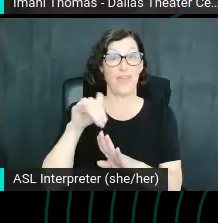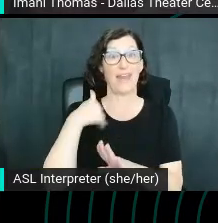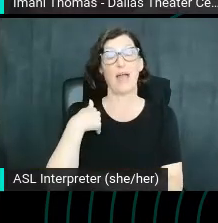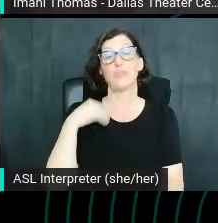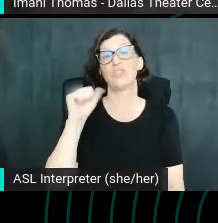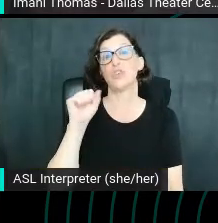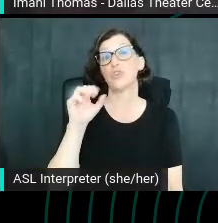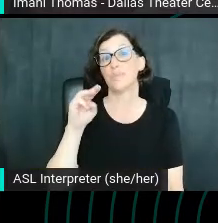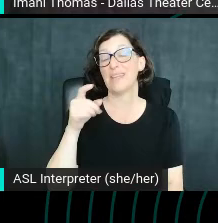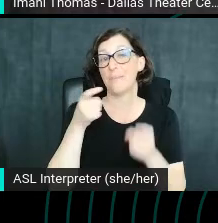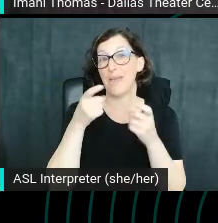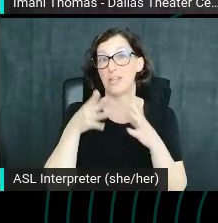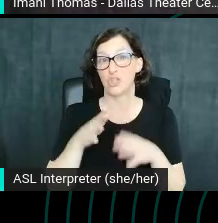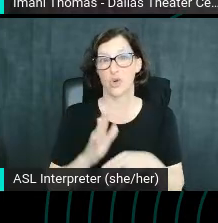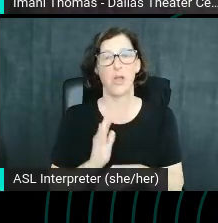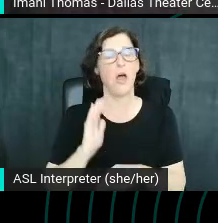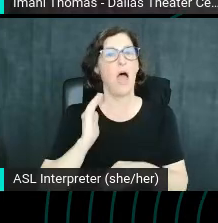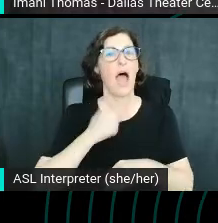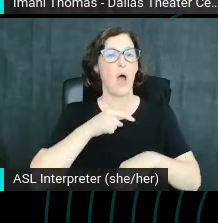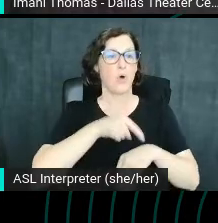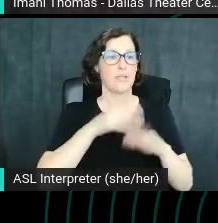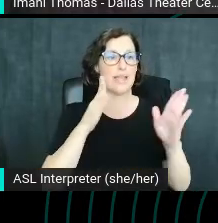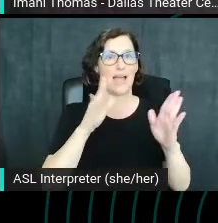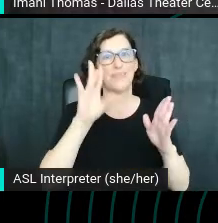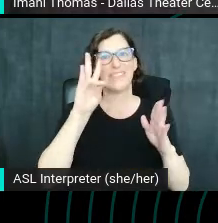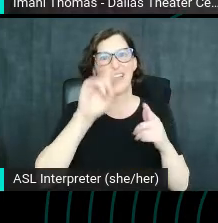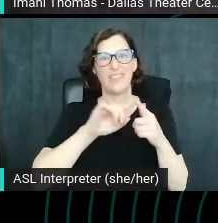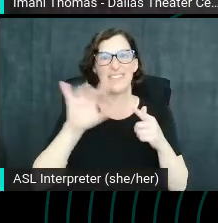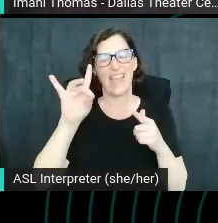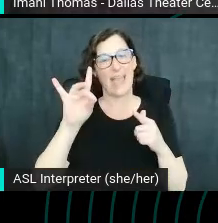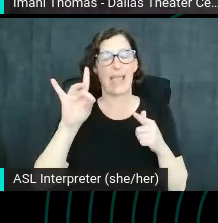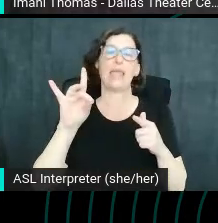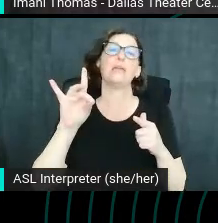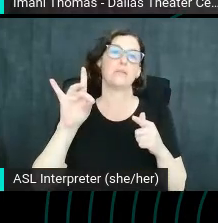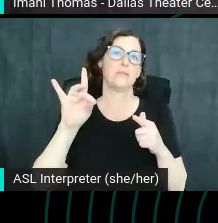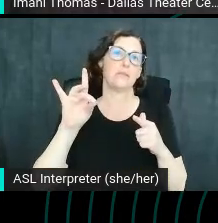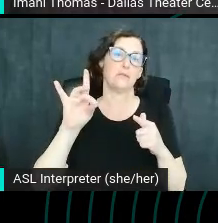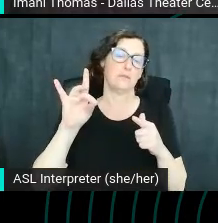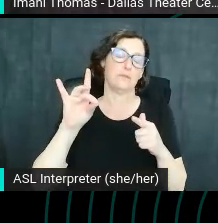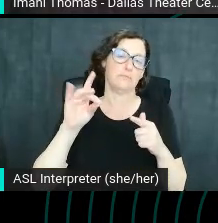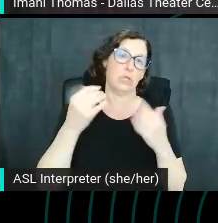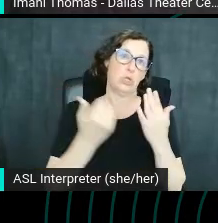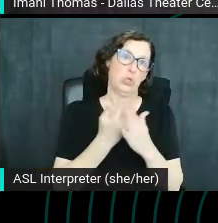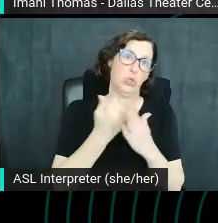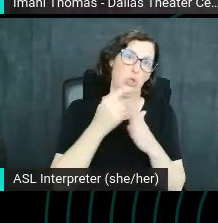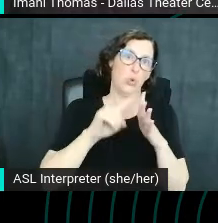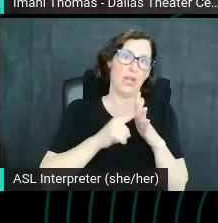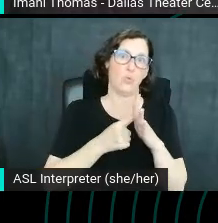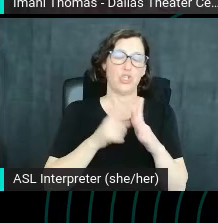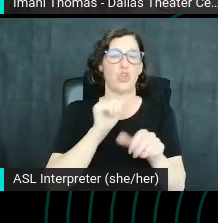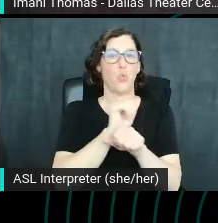Our seasons consist of seven to eight classic, contemporary, and original works, that we produce at our two locations.